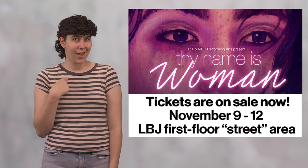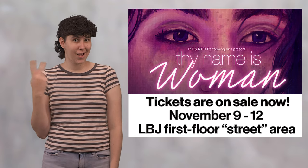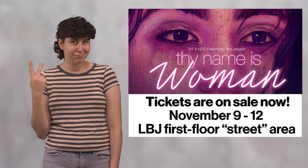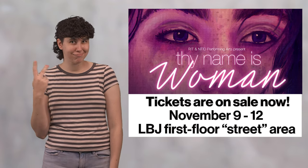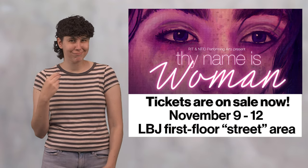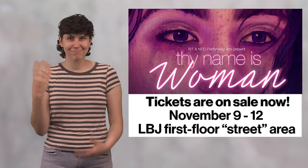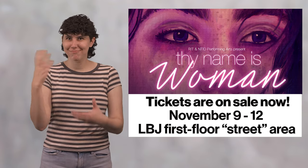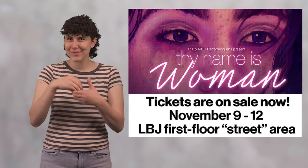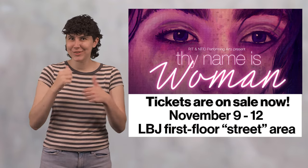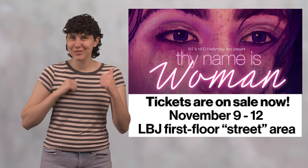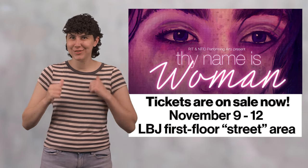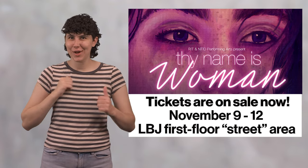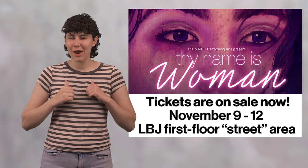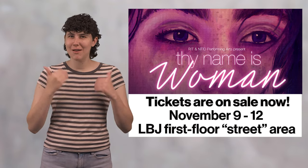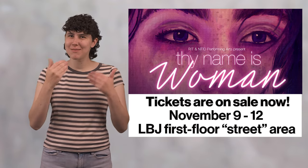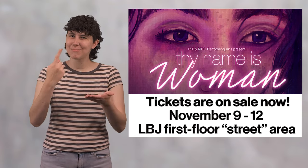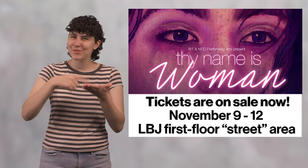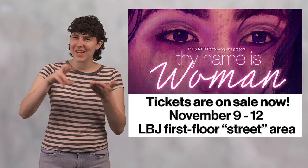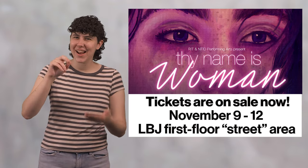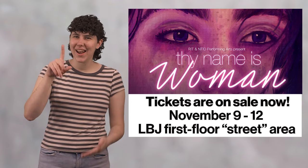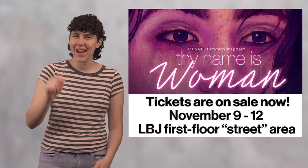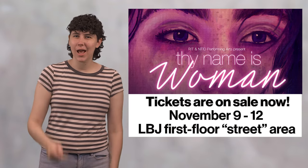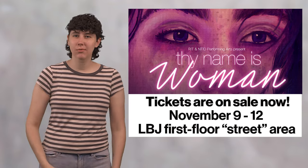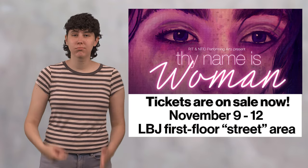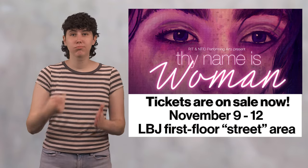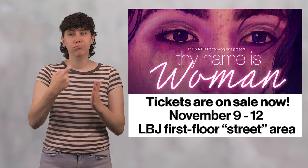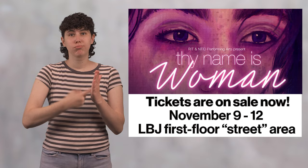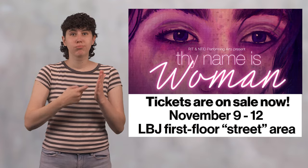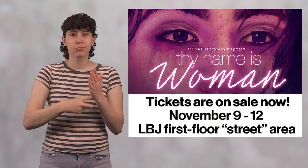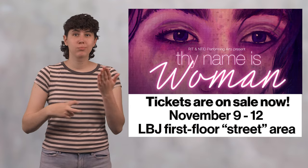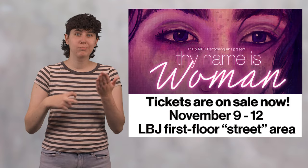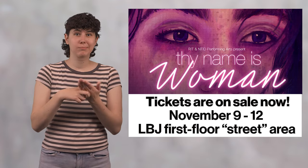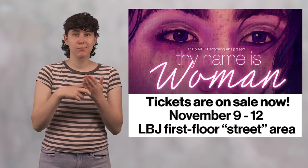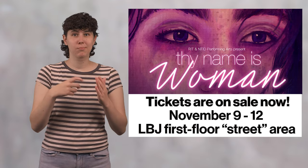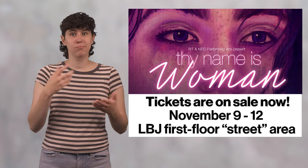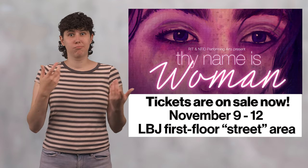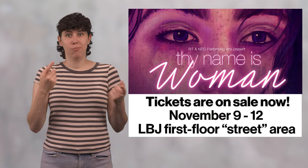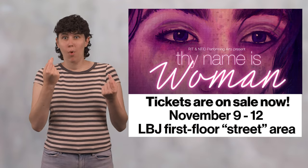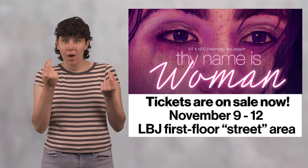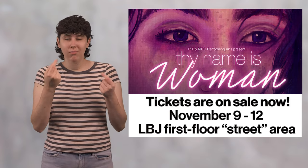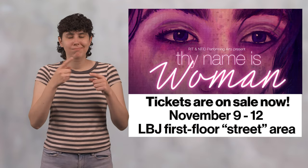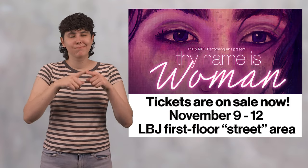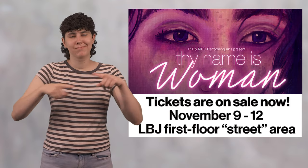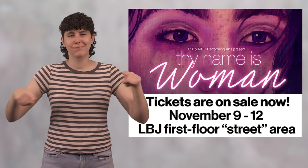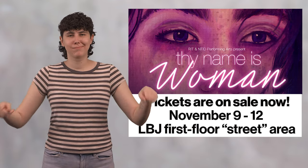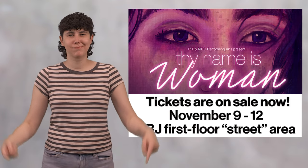Gail and I both are in the show. Come check it out! Ticket prices vary.